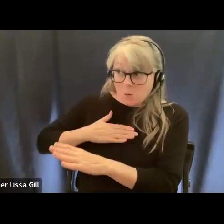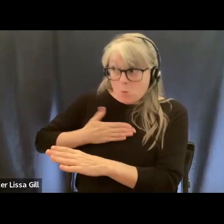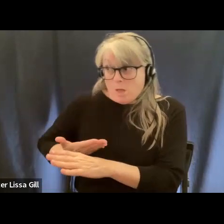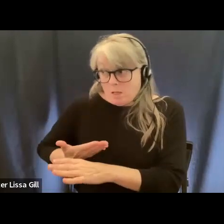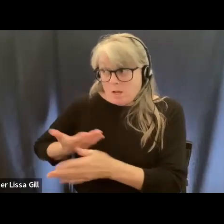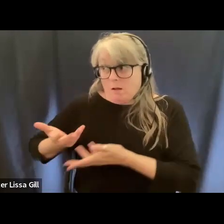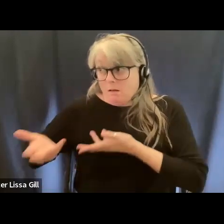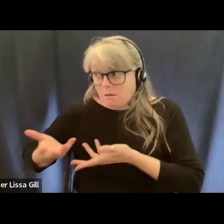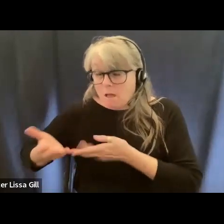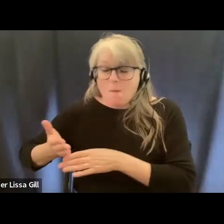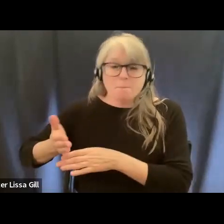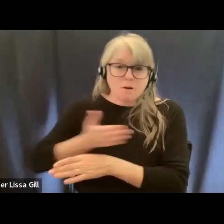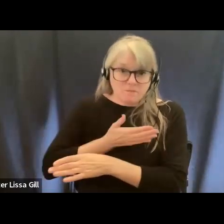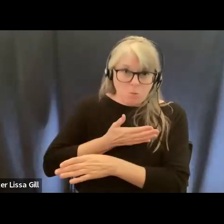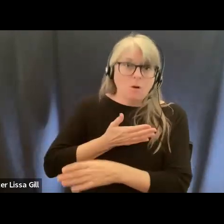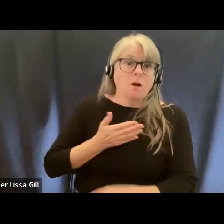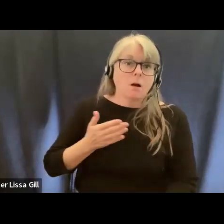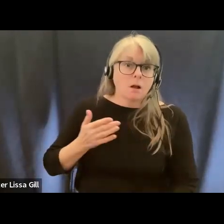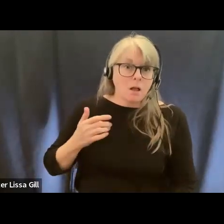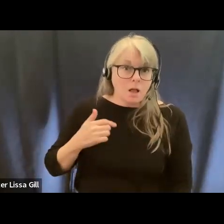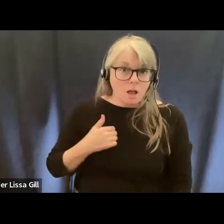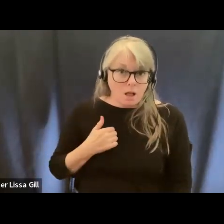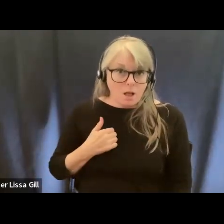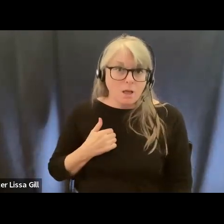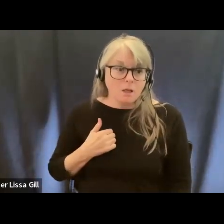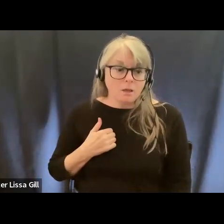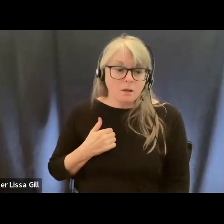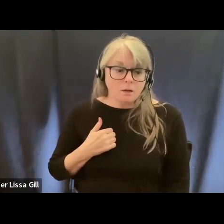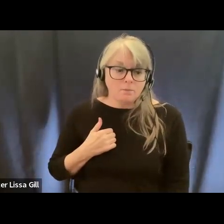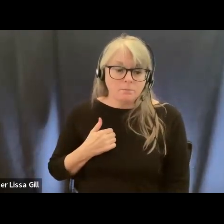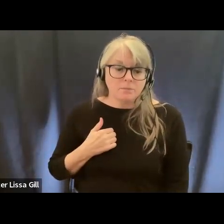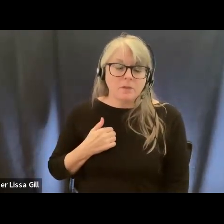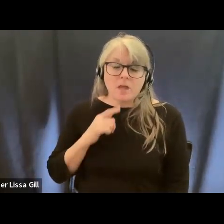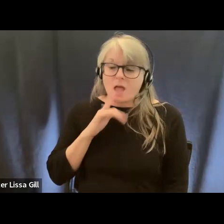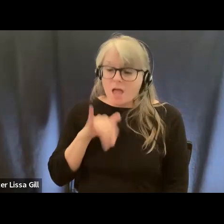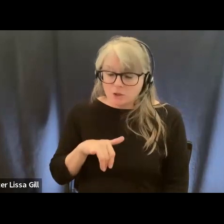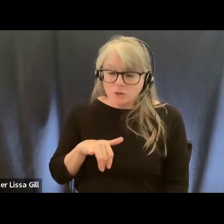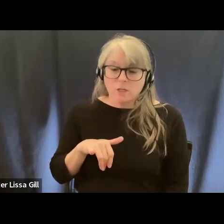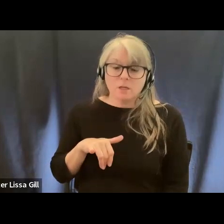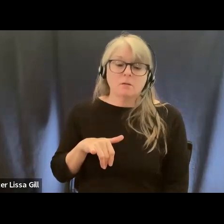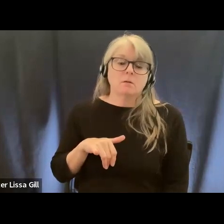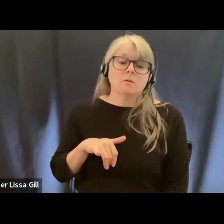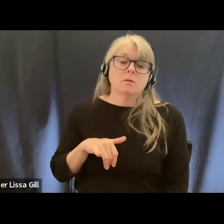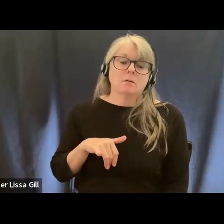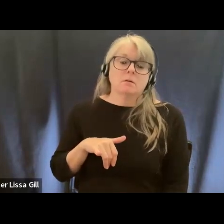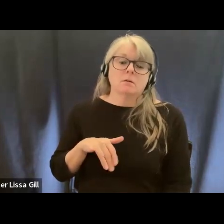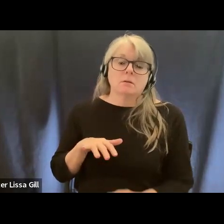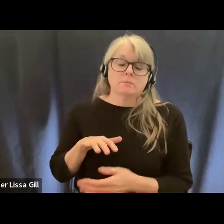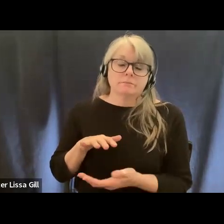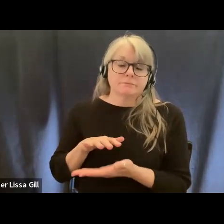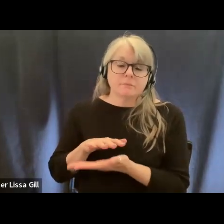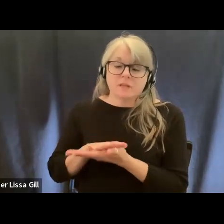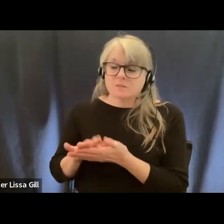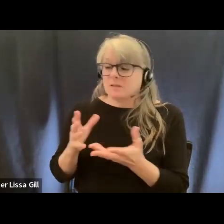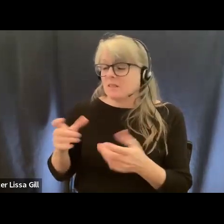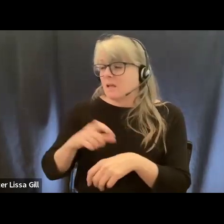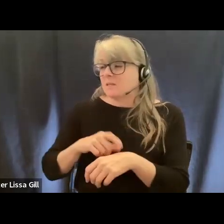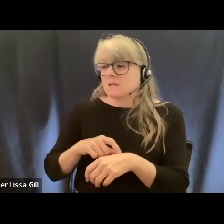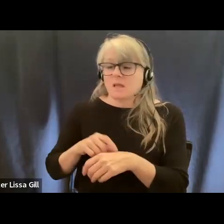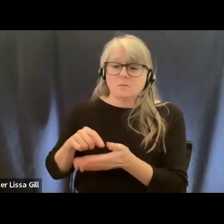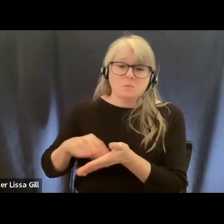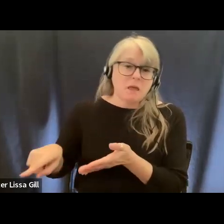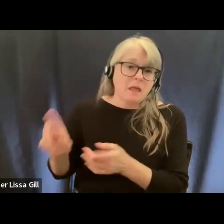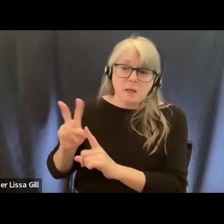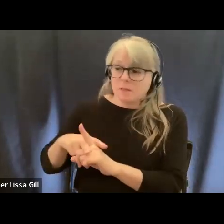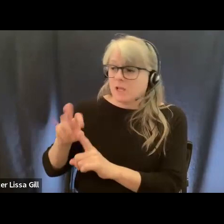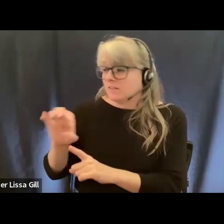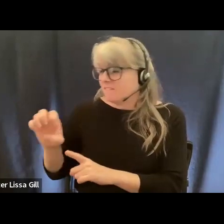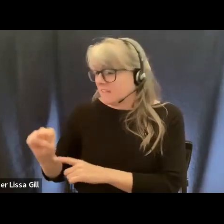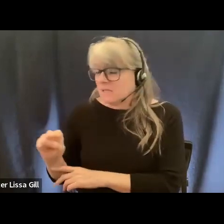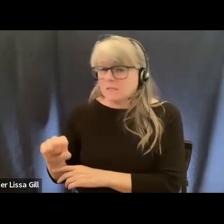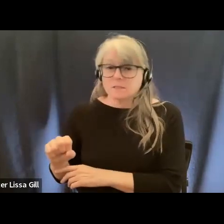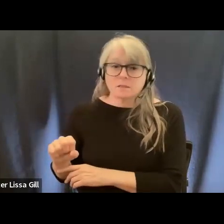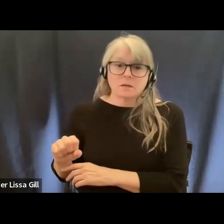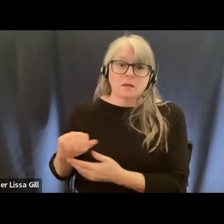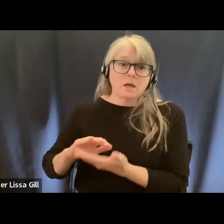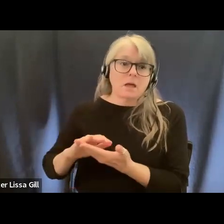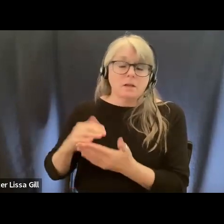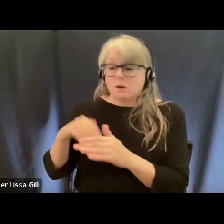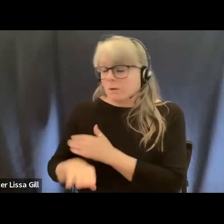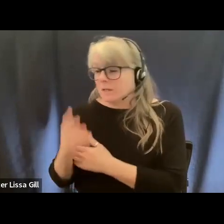Before I did. Actually go to her and spend a lot of time. Investing in paying application fees and getting emotionally attached to it to a unit.